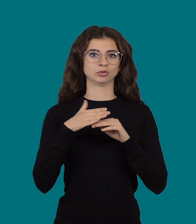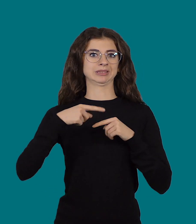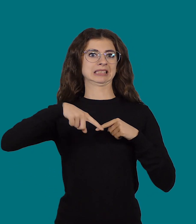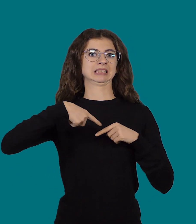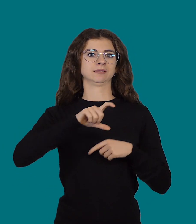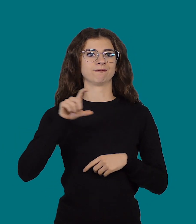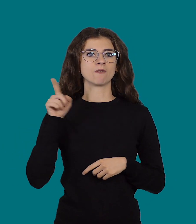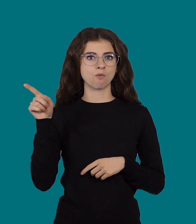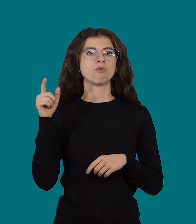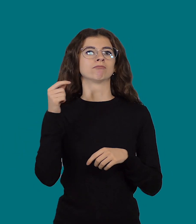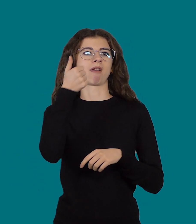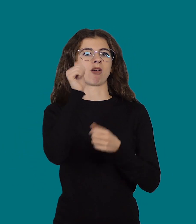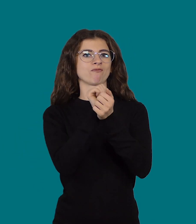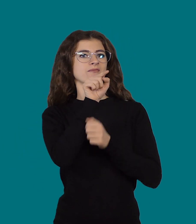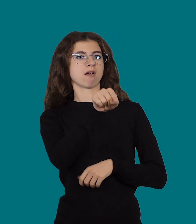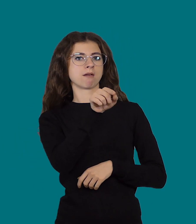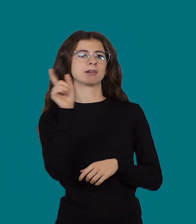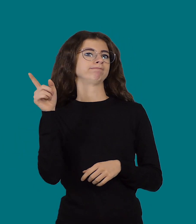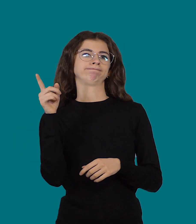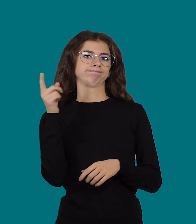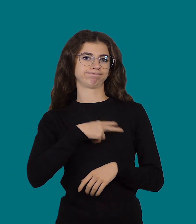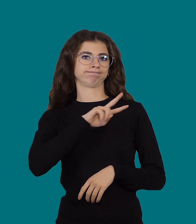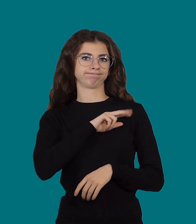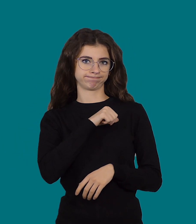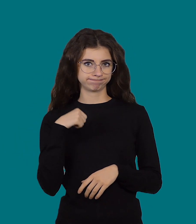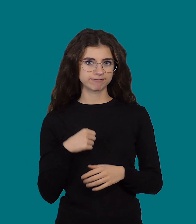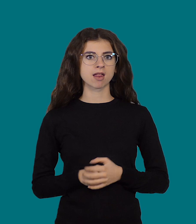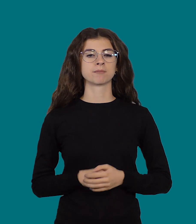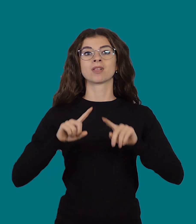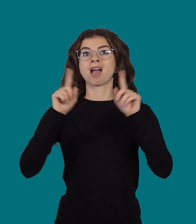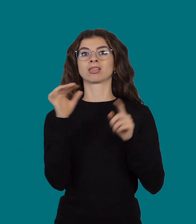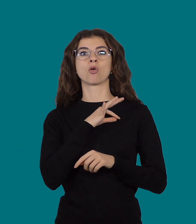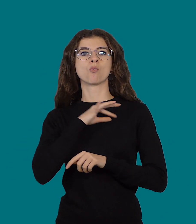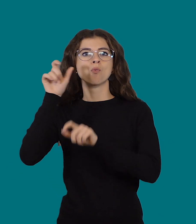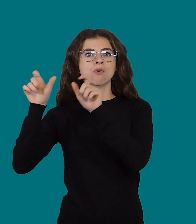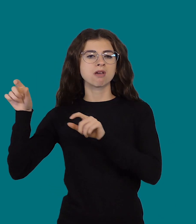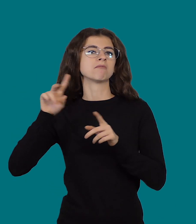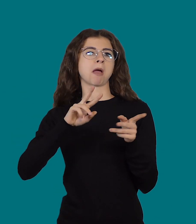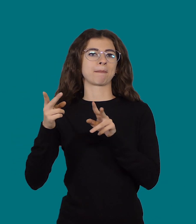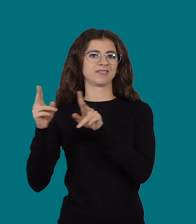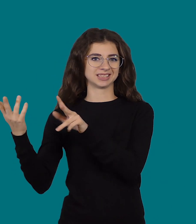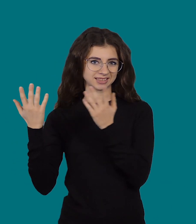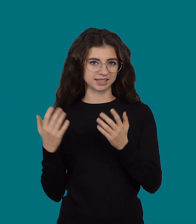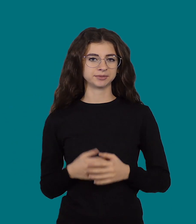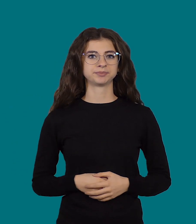For example, she is now resposnsible for one task this week. Other colleagues do it alternately.